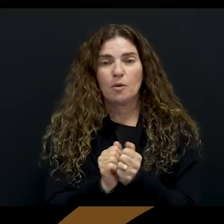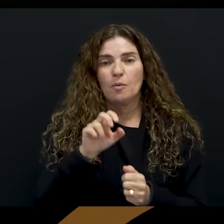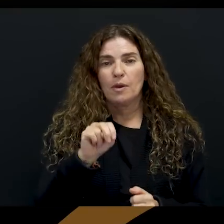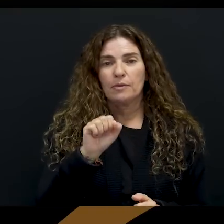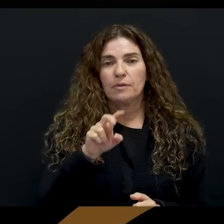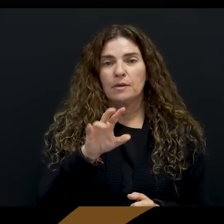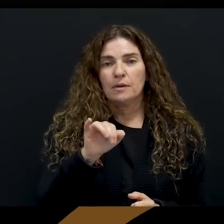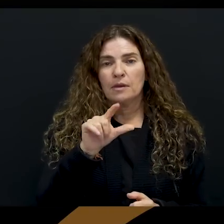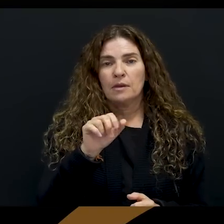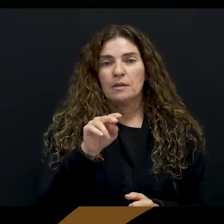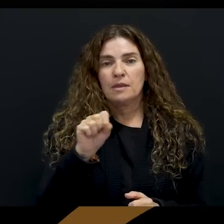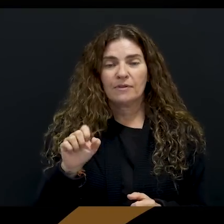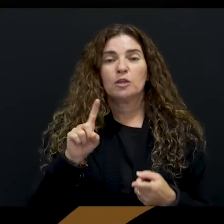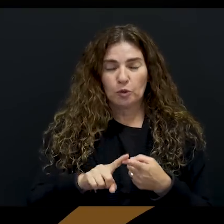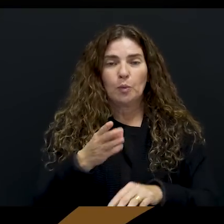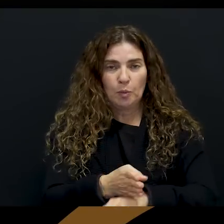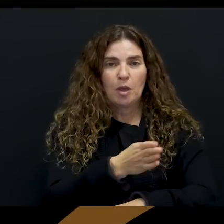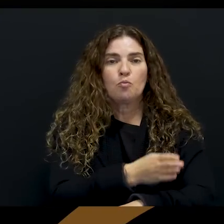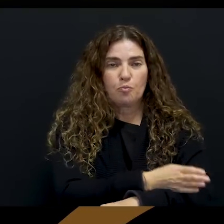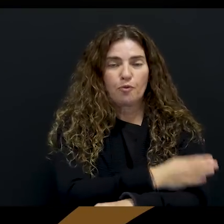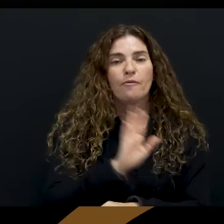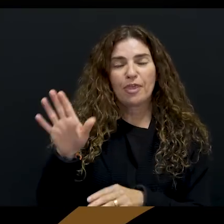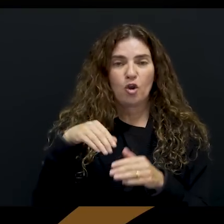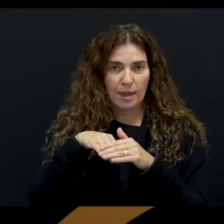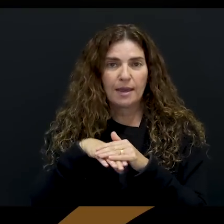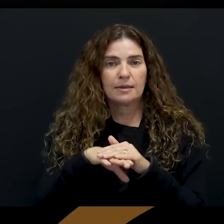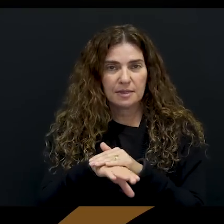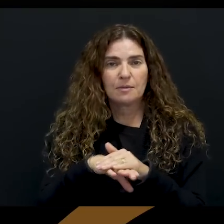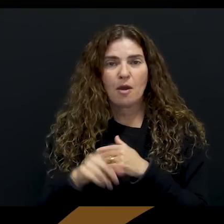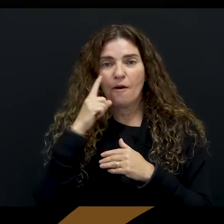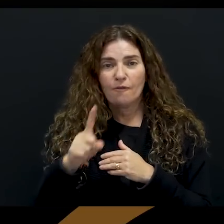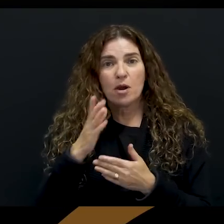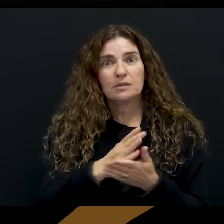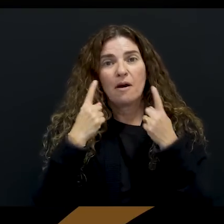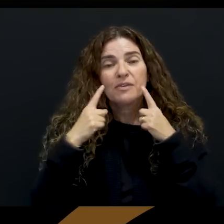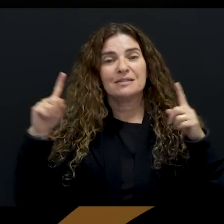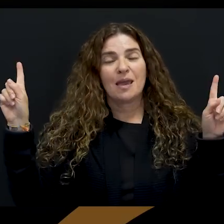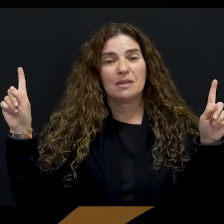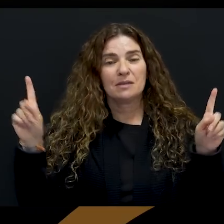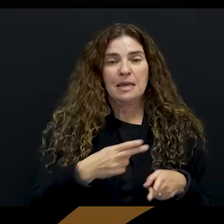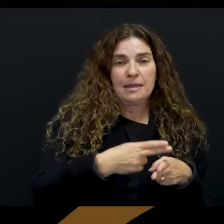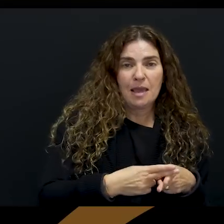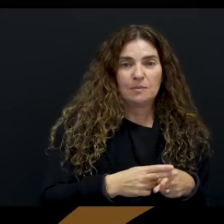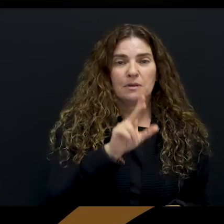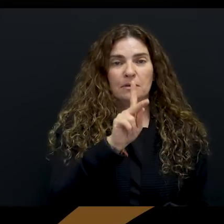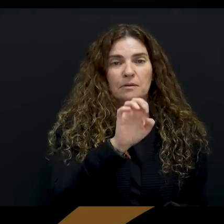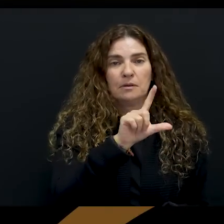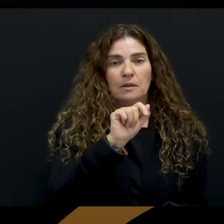with NaviLens to improve accessibility to some of the world's most iconic brands like Kellogg's and Pringles.